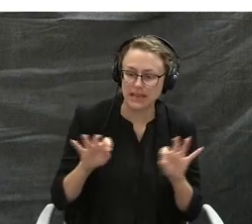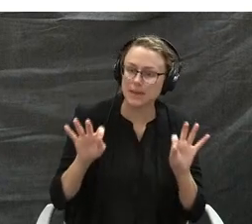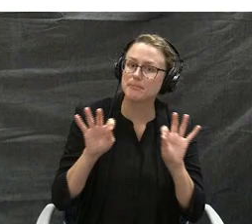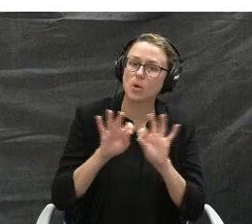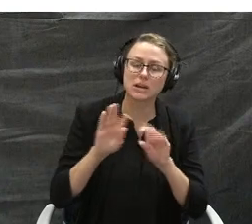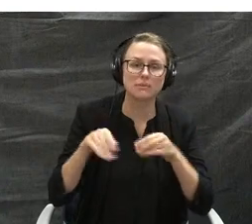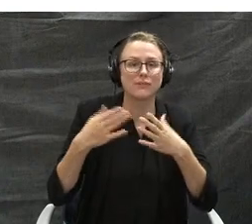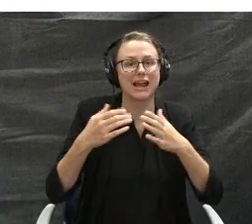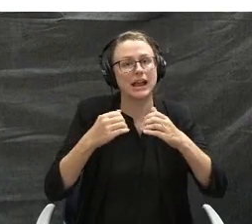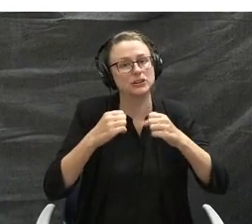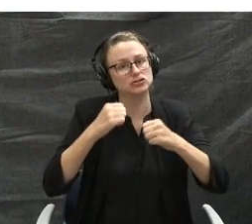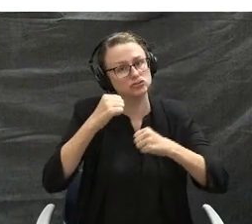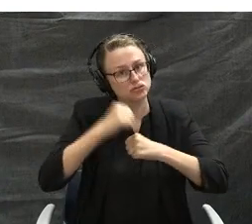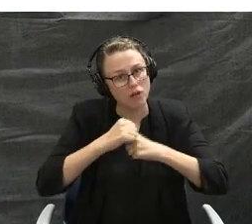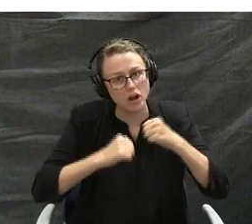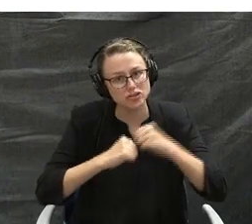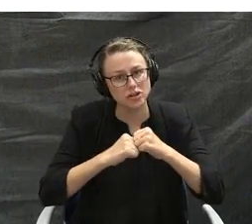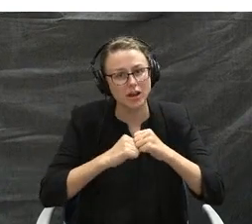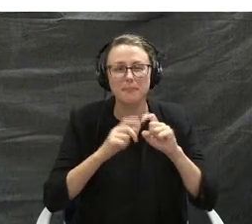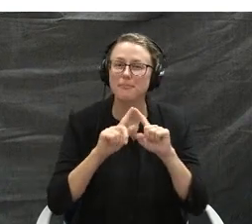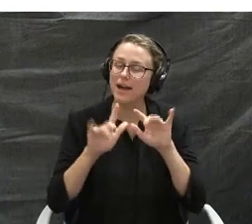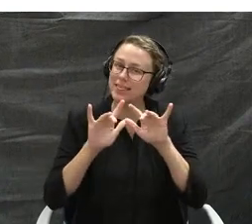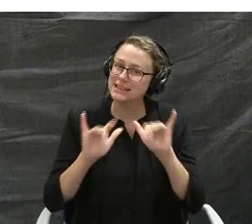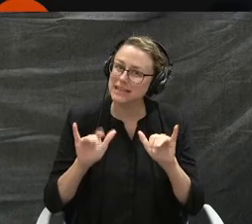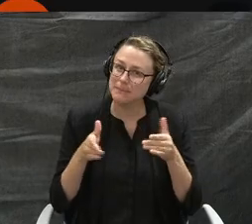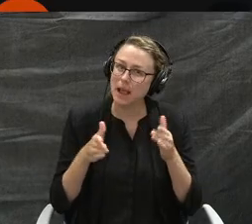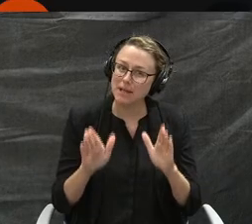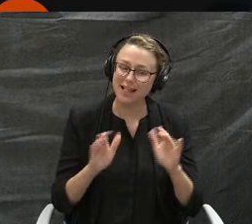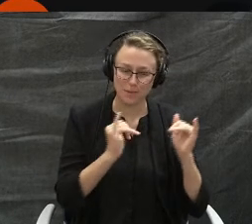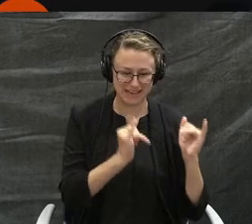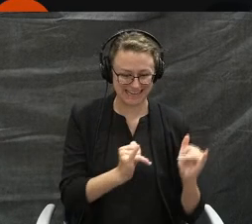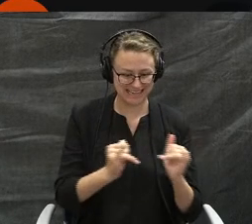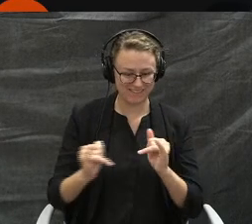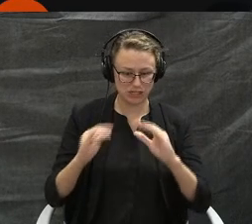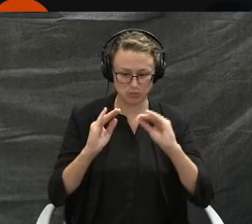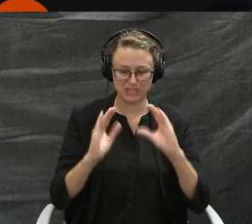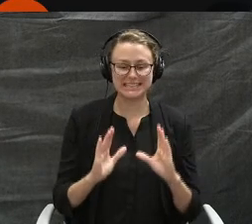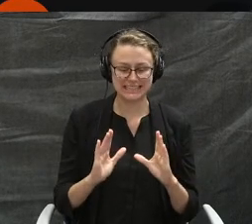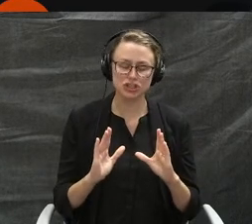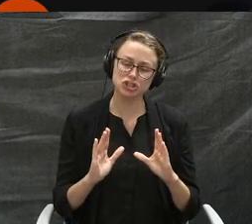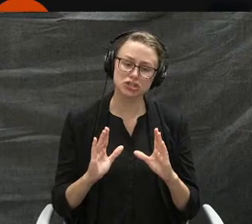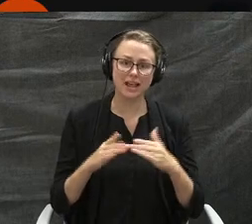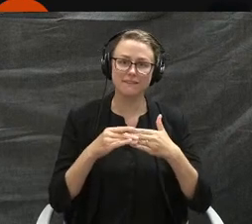structure. Yet allow the individuality of teachers teaching is a prescribed science. It's not a prescribed